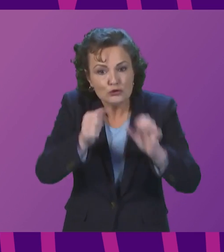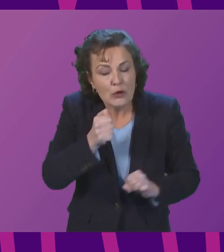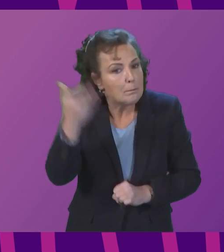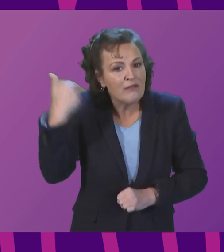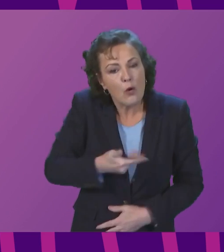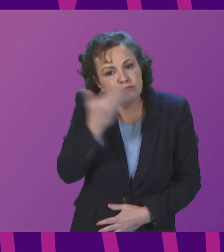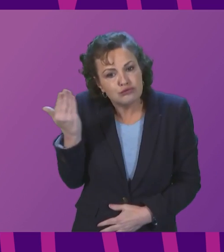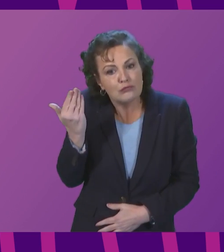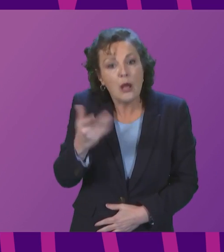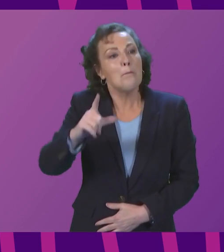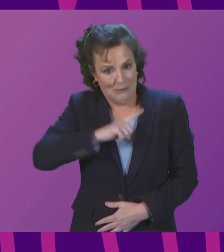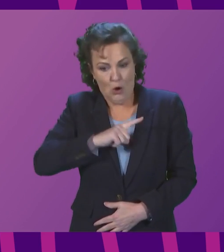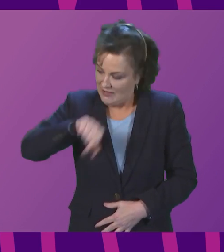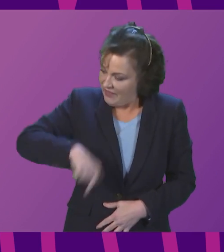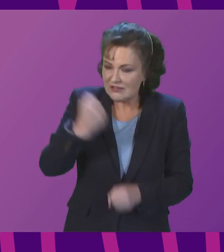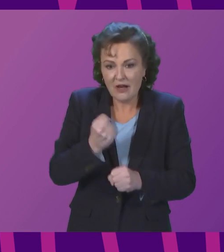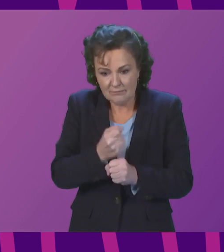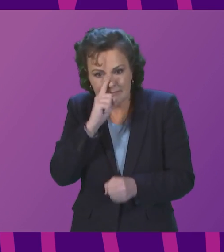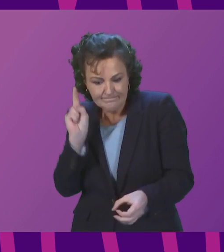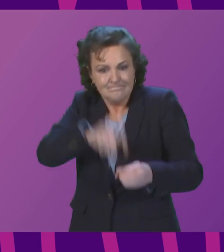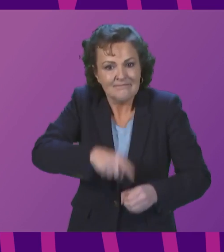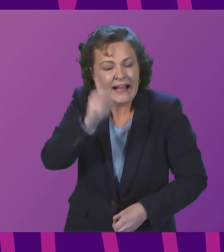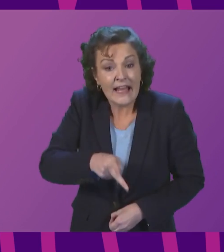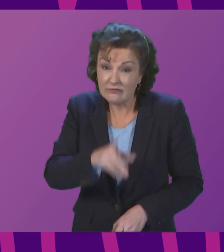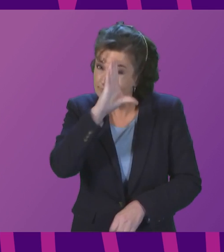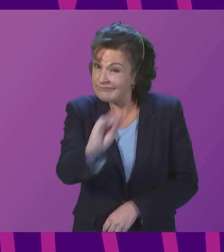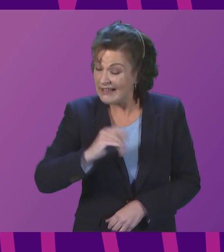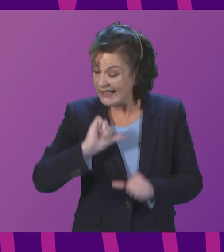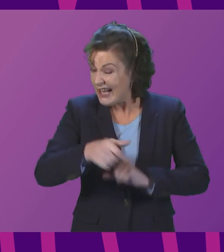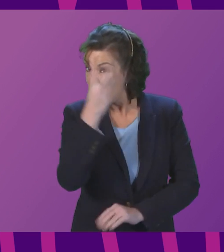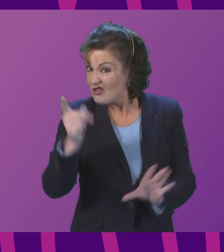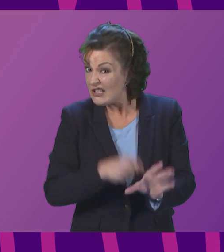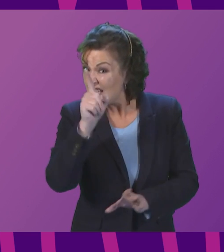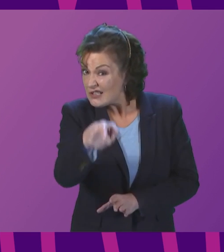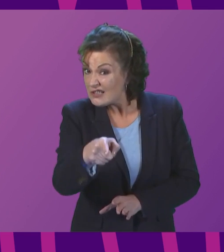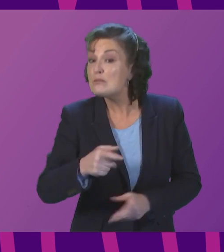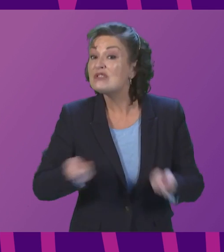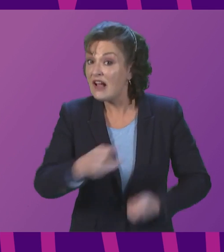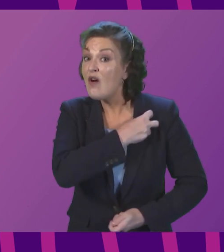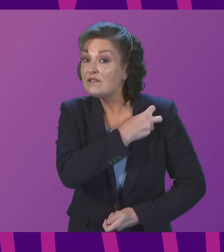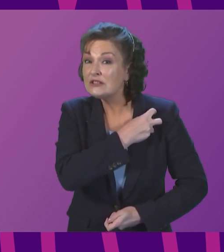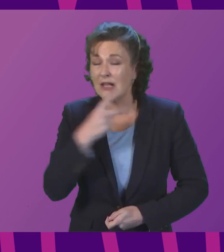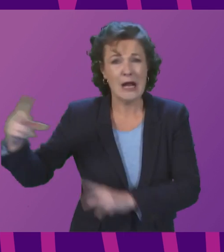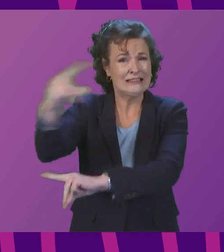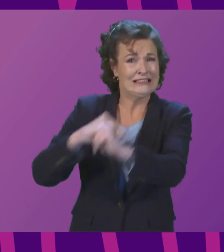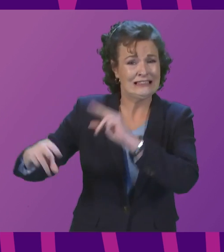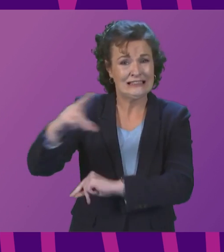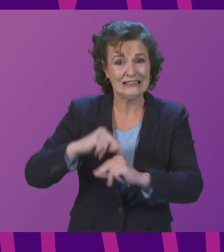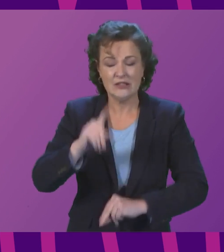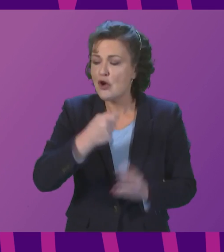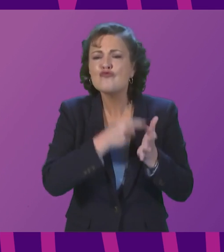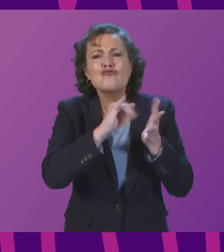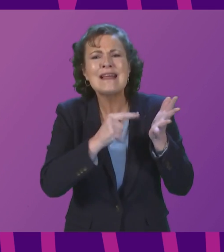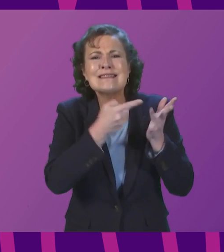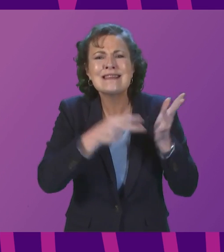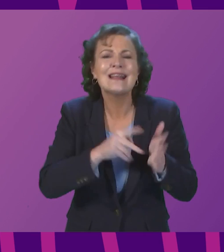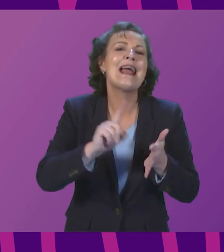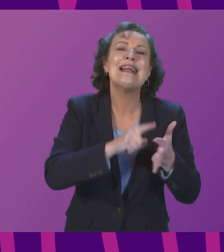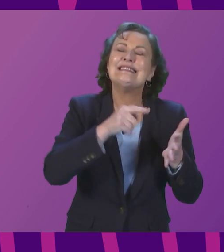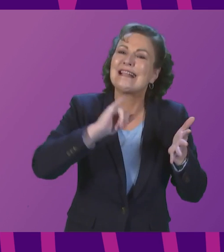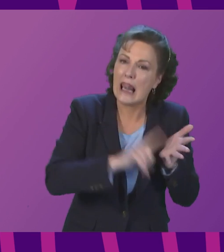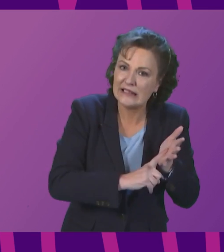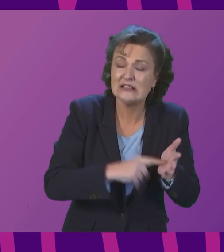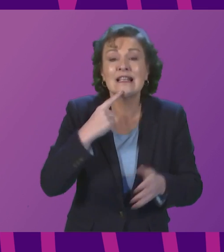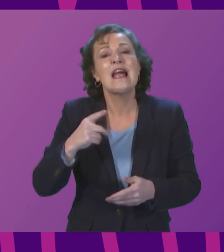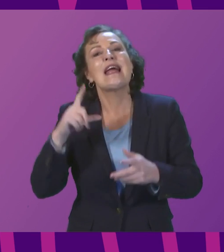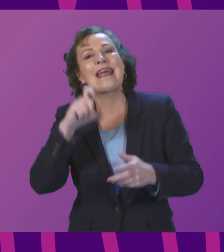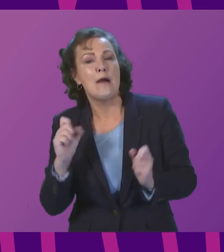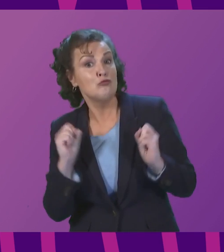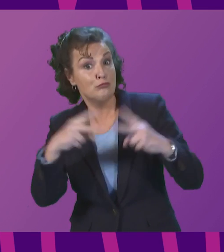In the next three years, Reston, East Linton, Dalcross, Cameron Bridge and Leven will all